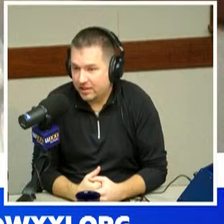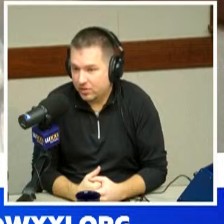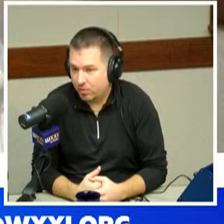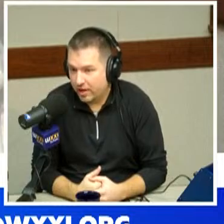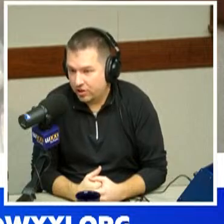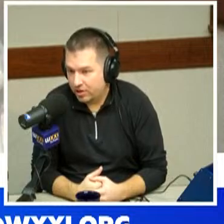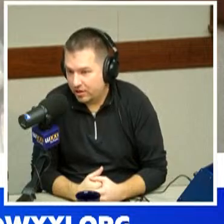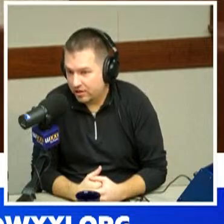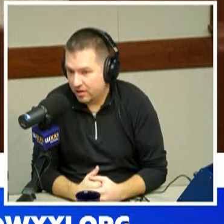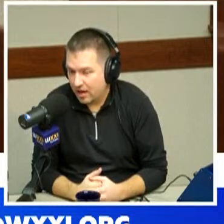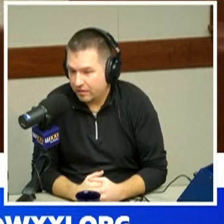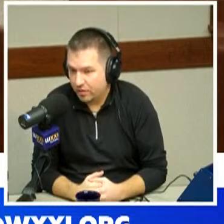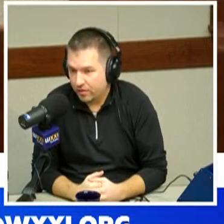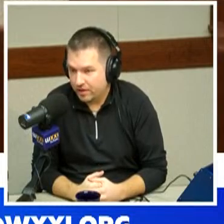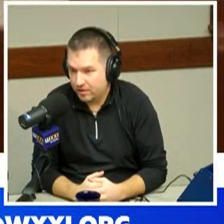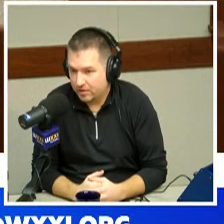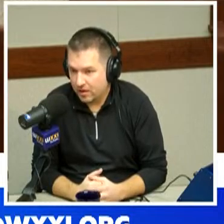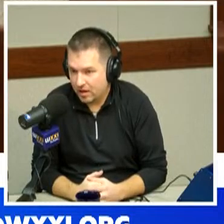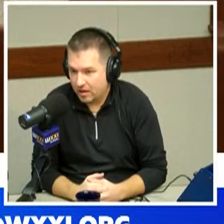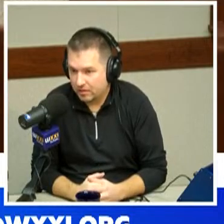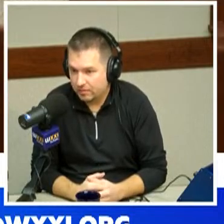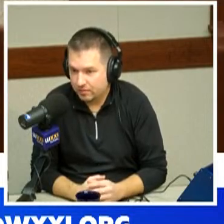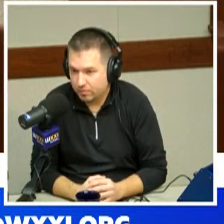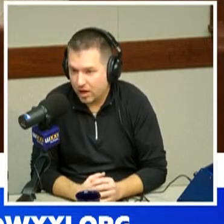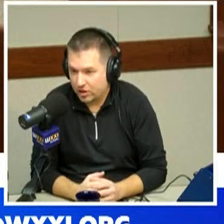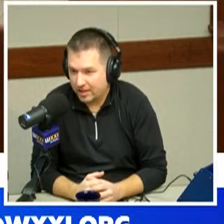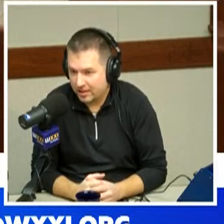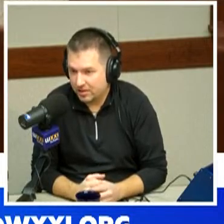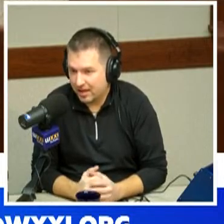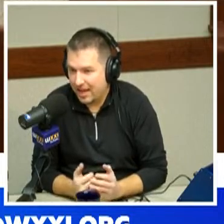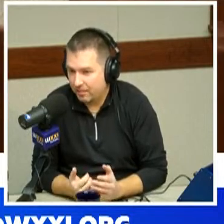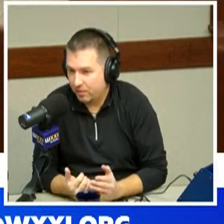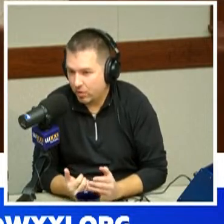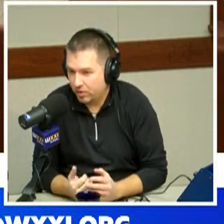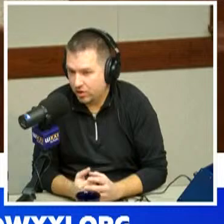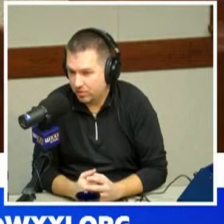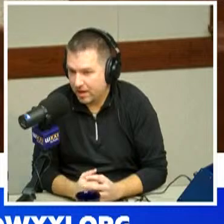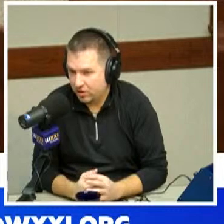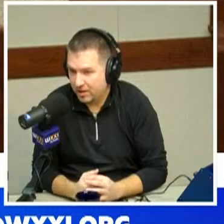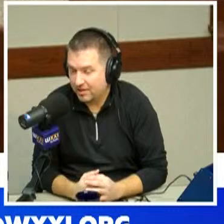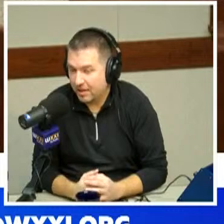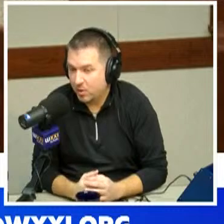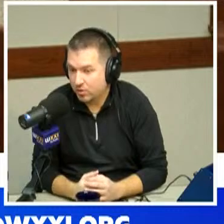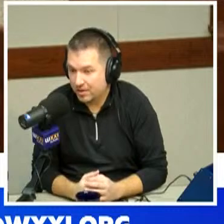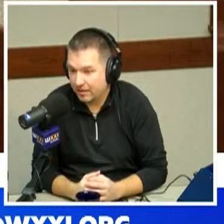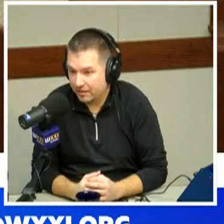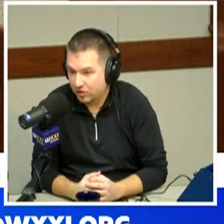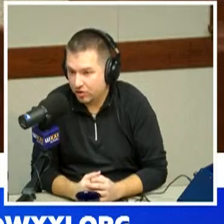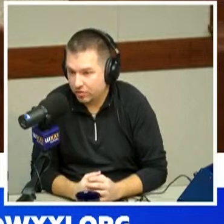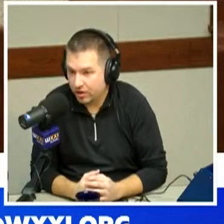inspiration for this uh project is came from what you just mentioned is that most deaf children are